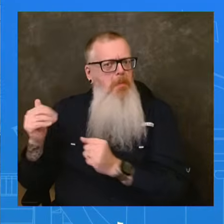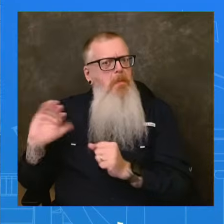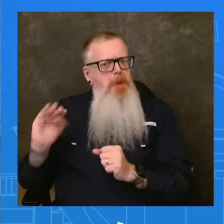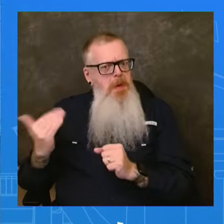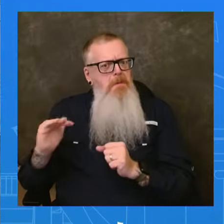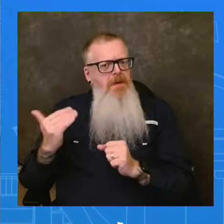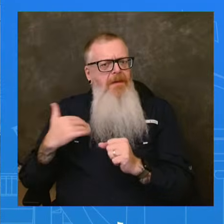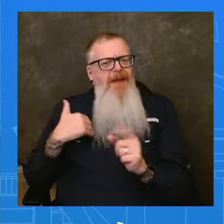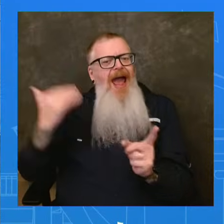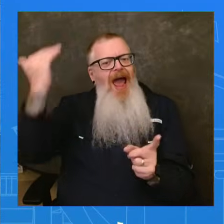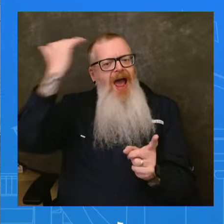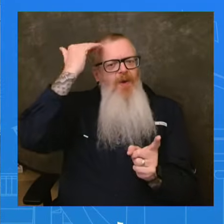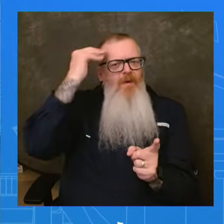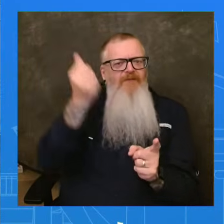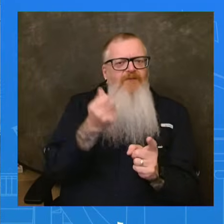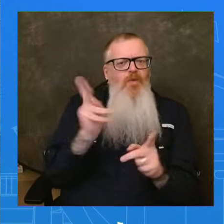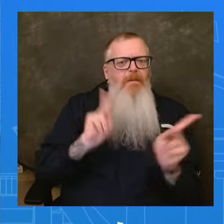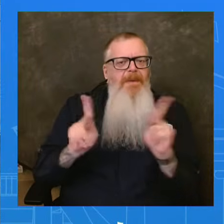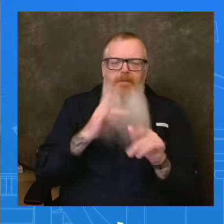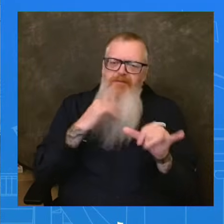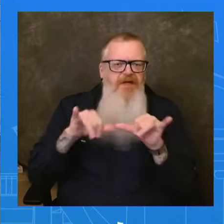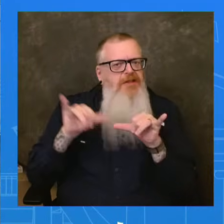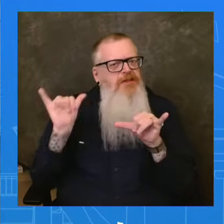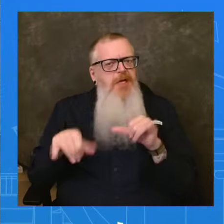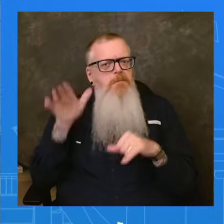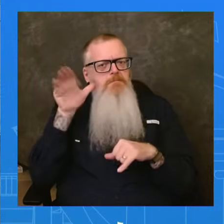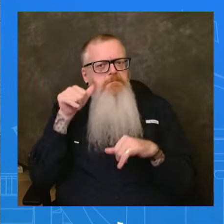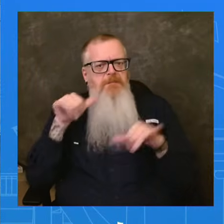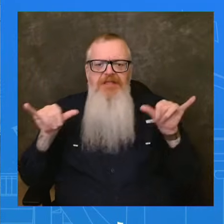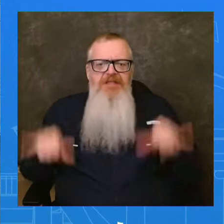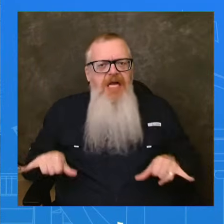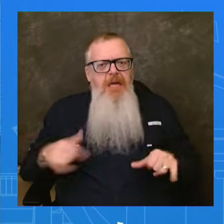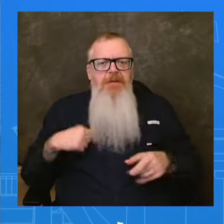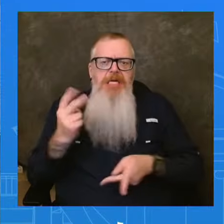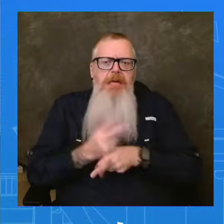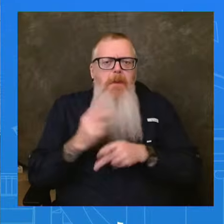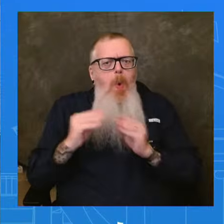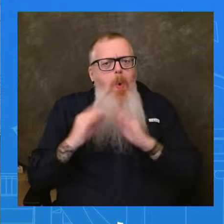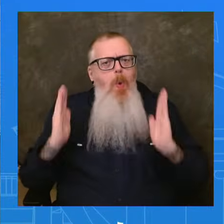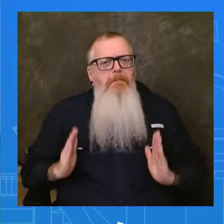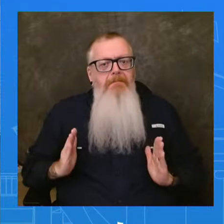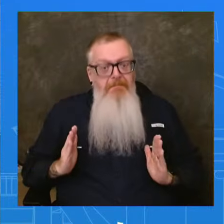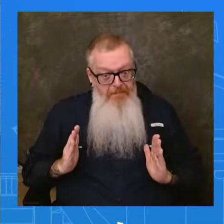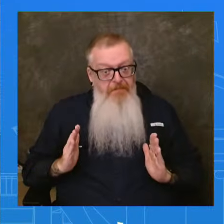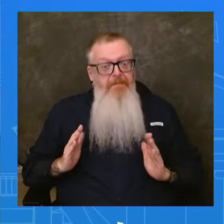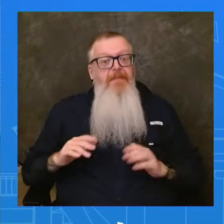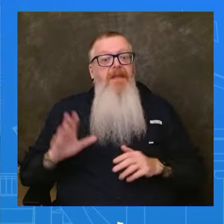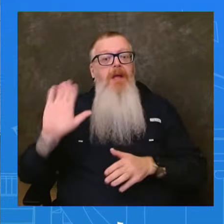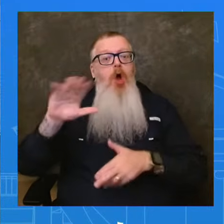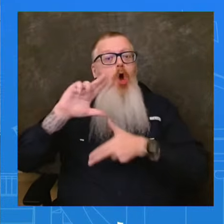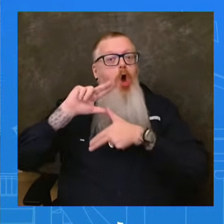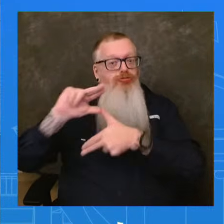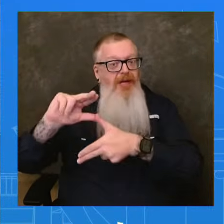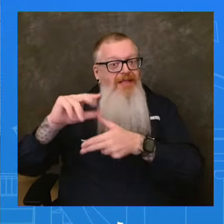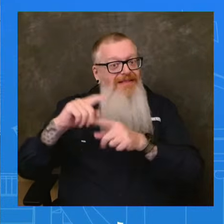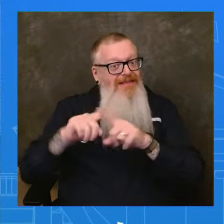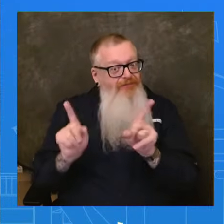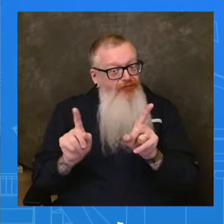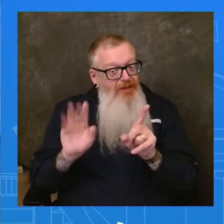This storm is different. This storm is going to bring deadly storm surge, and so I want people who still have time to evacuate